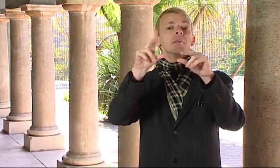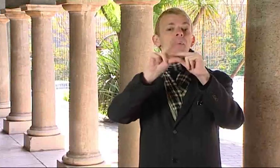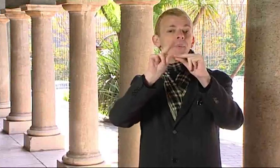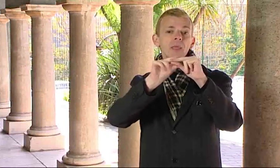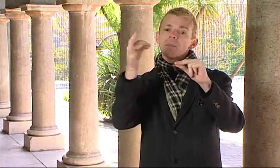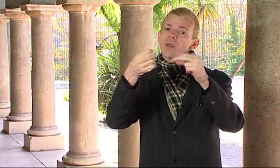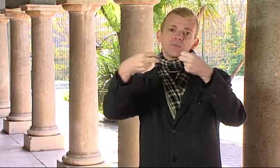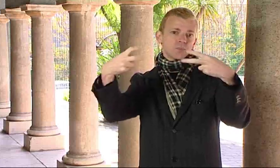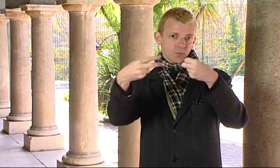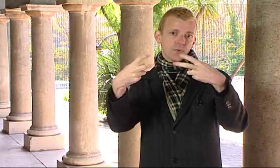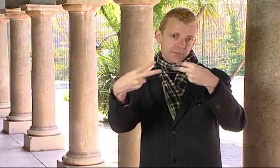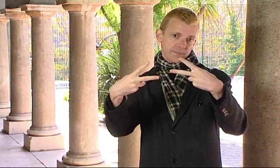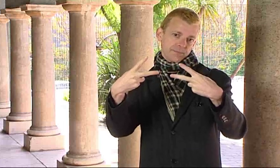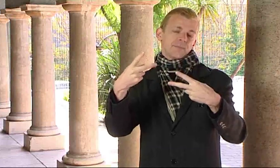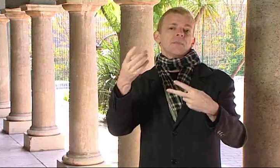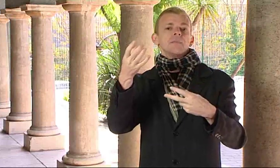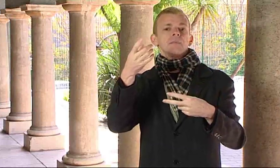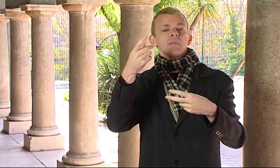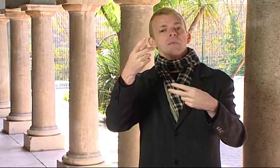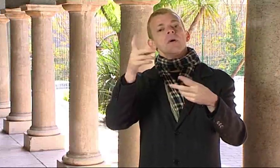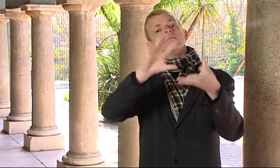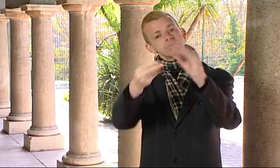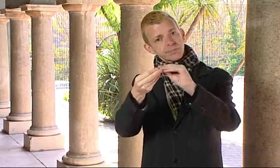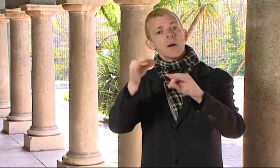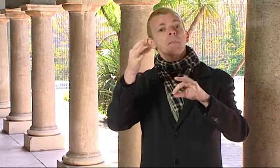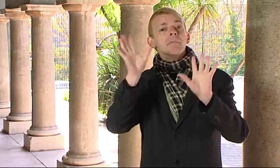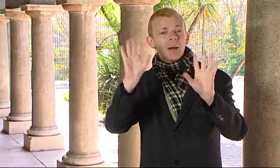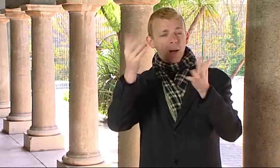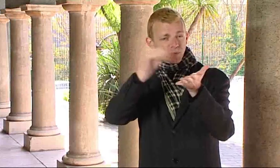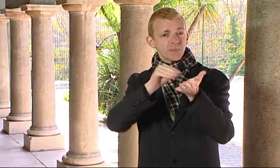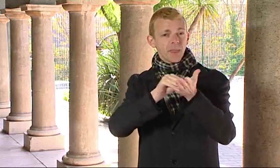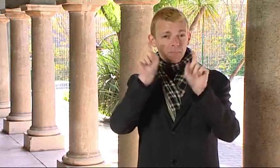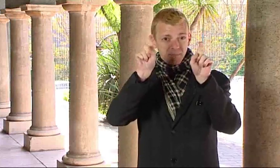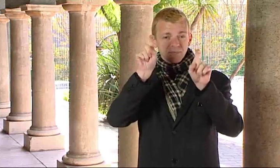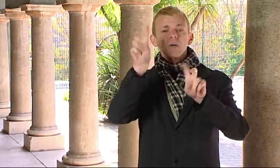apart from the existing audio.